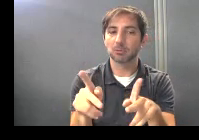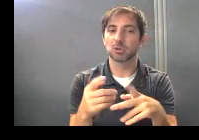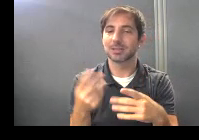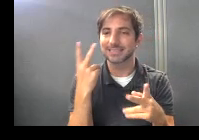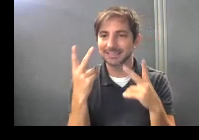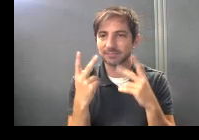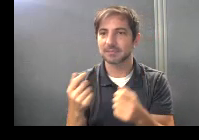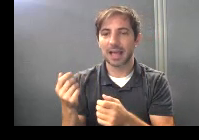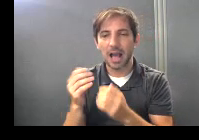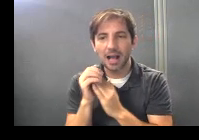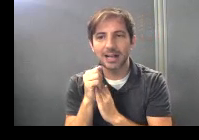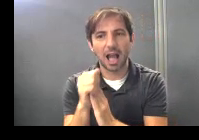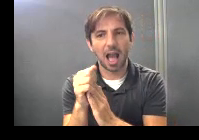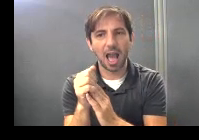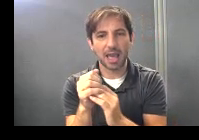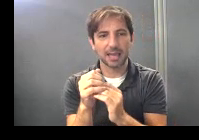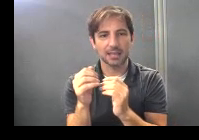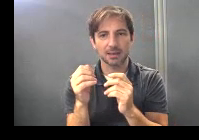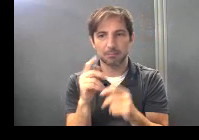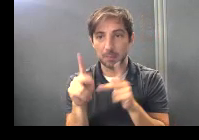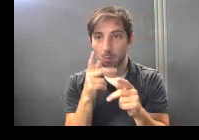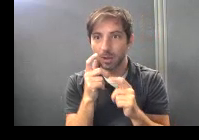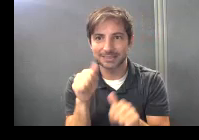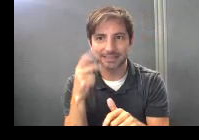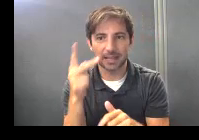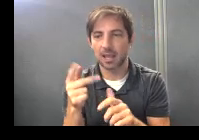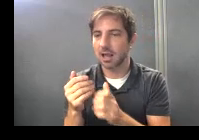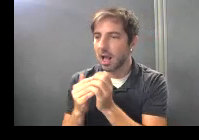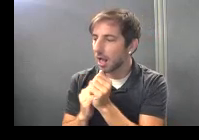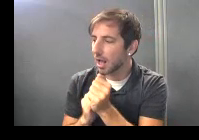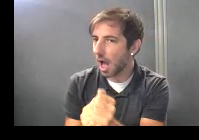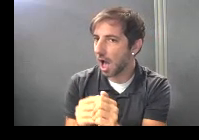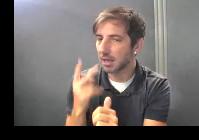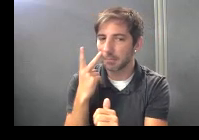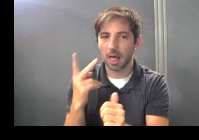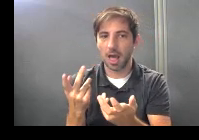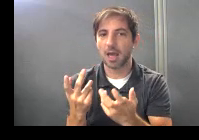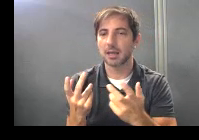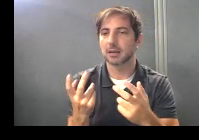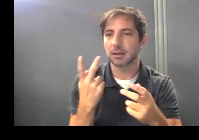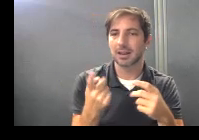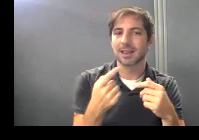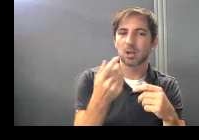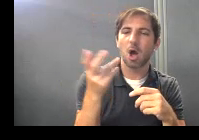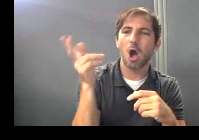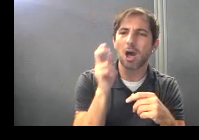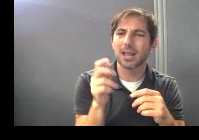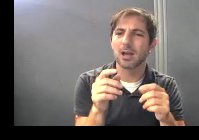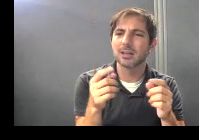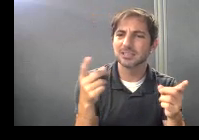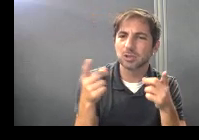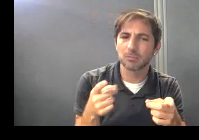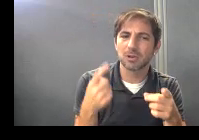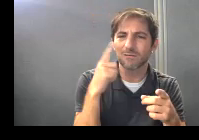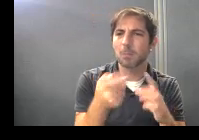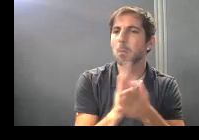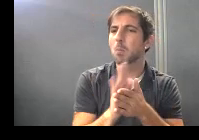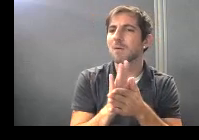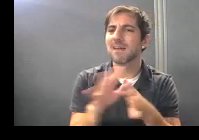THERE IS A CLIP -- IT WAS AN EXTRA FROM THE MOVIE "FROZEN," THAT WILL HAVE THE LINK IN